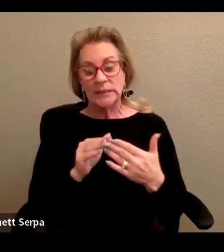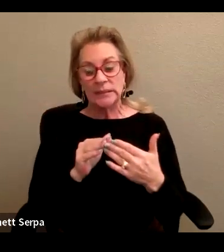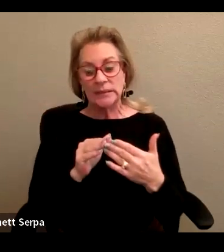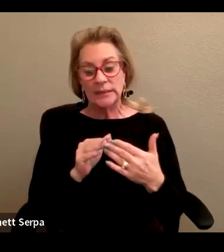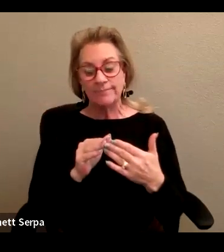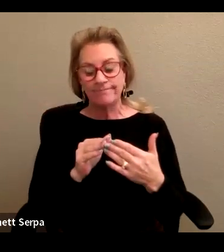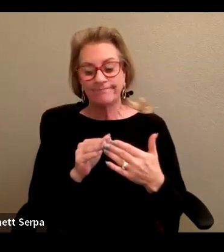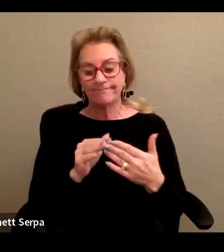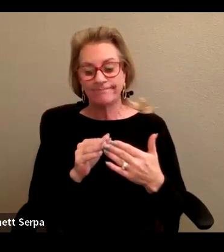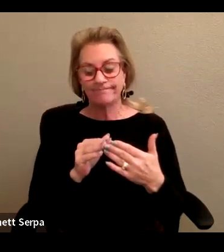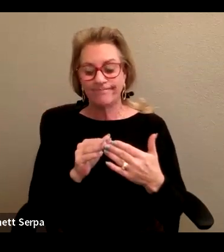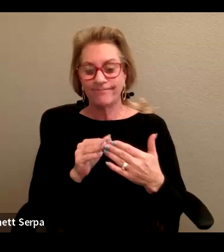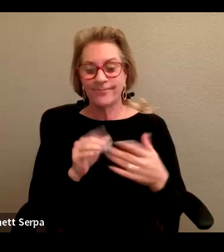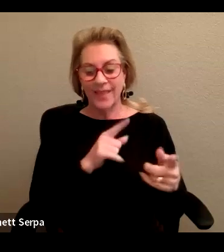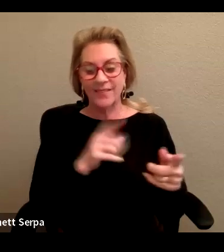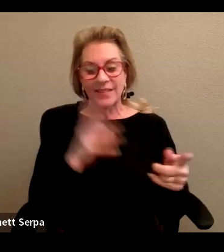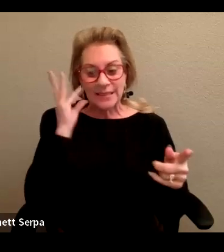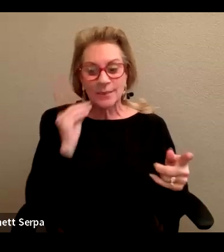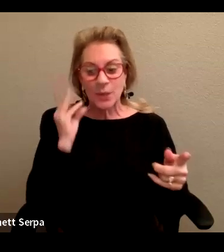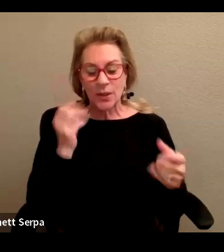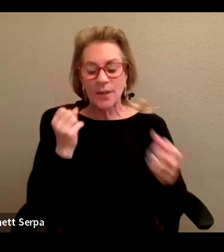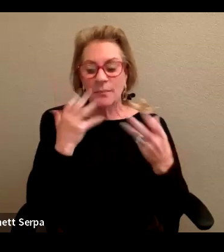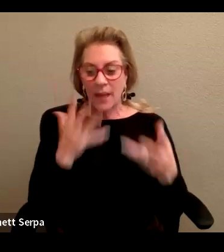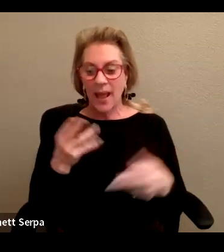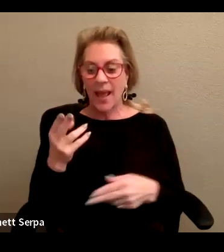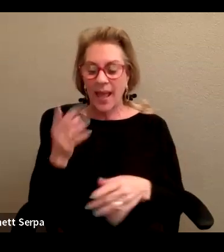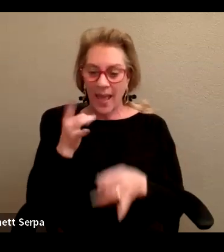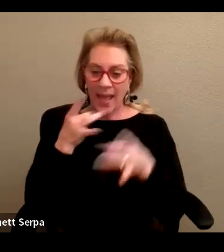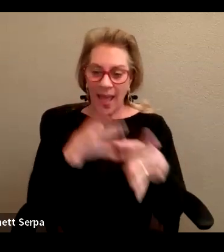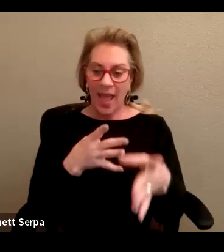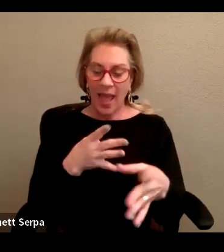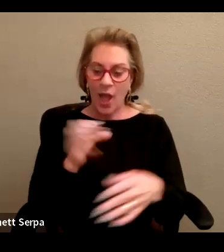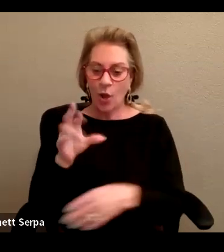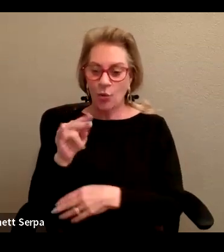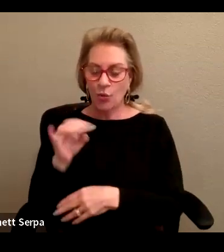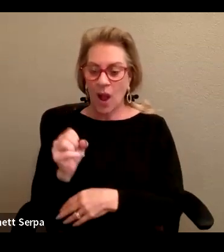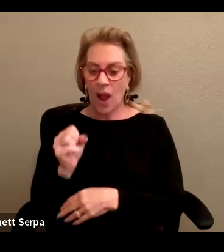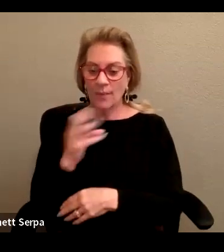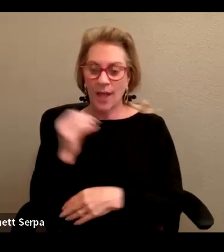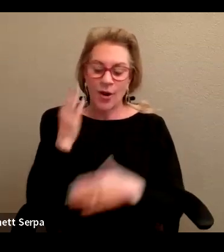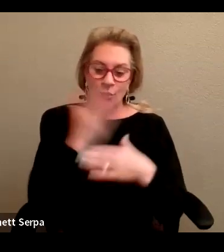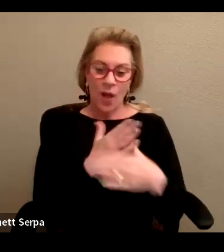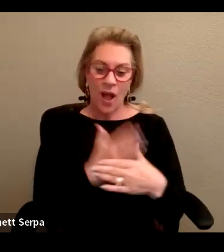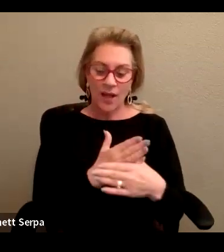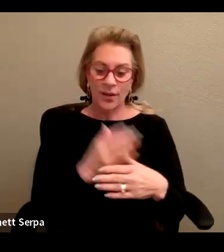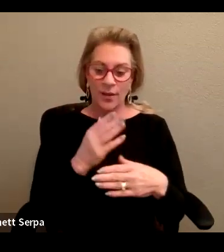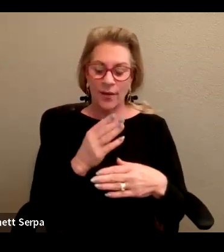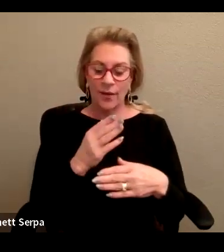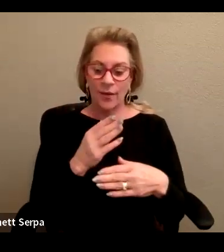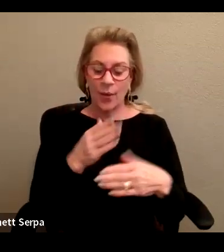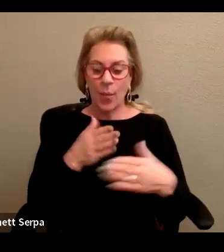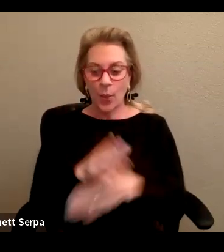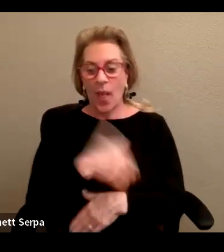to hate crimes and other forms of harassment by private individuals we want to encourage anyone